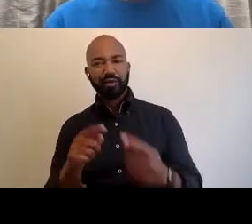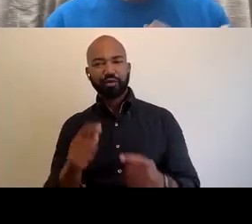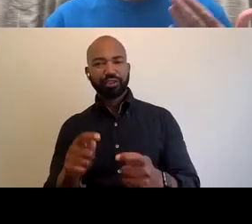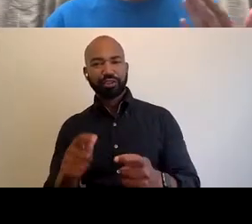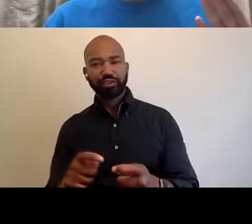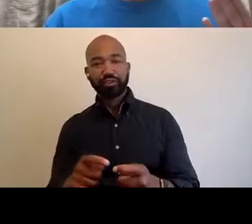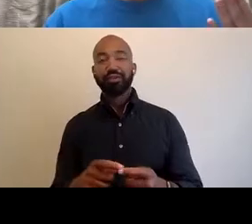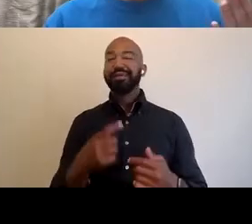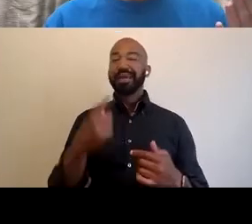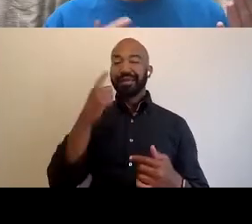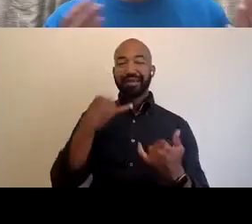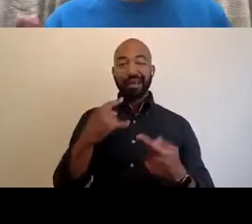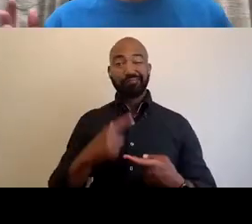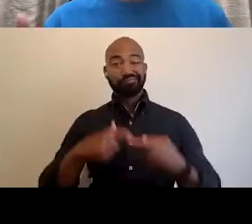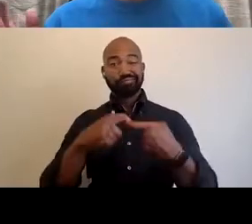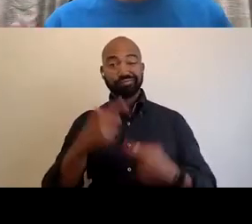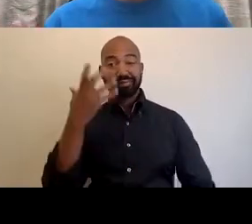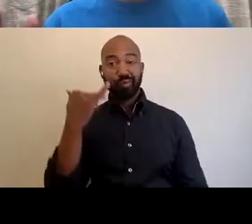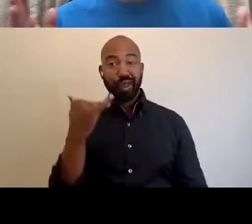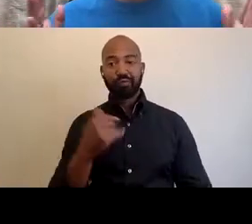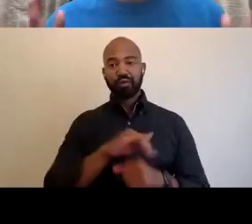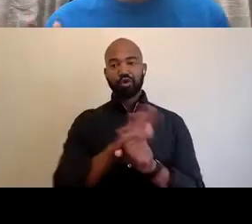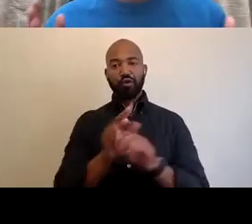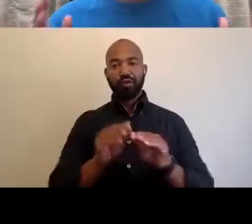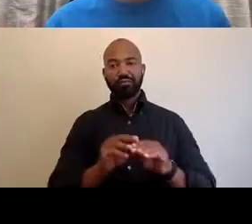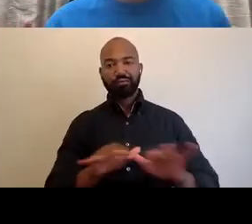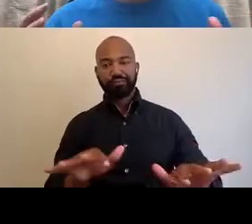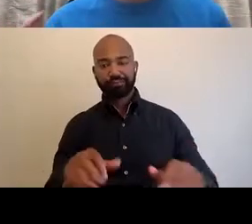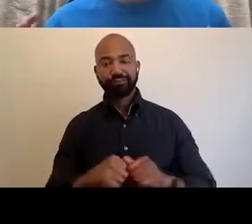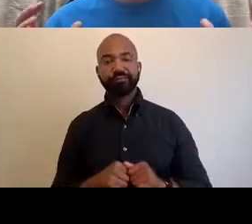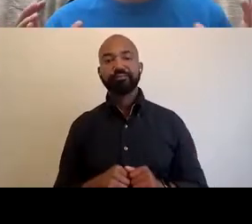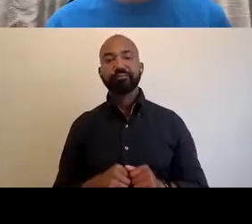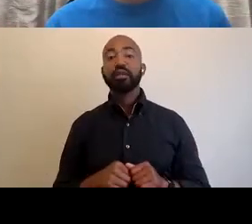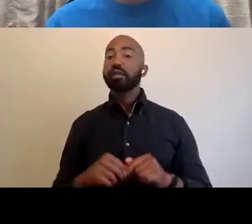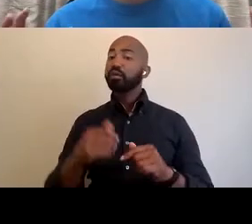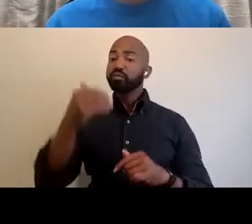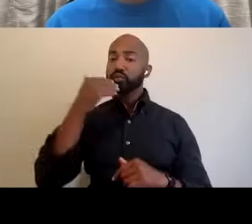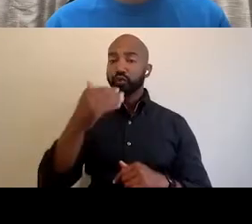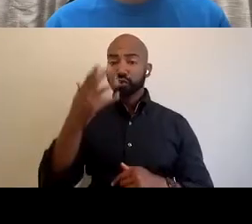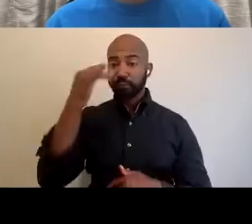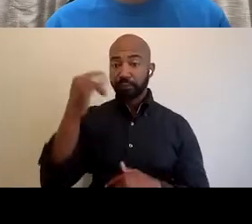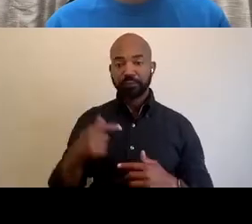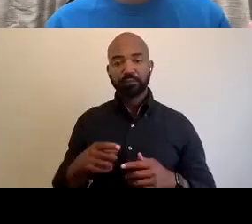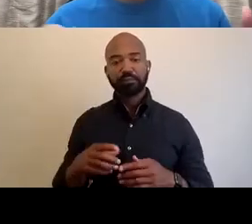But it's a really great document because it provides some very specific information.